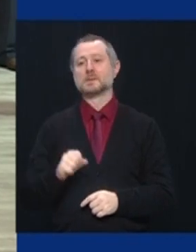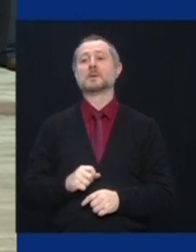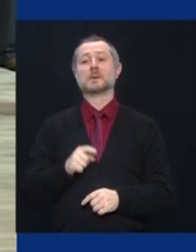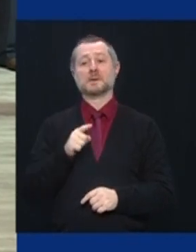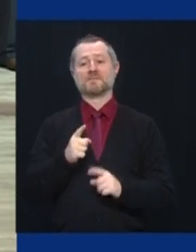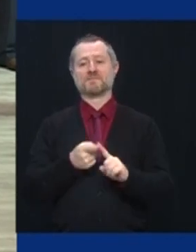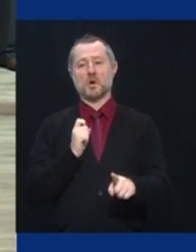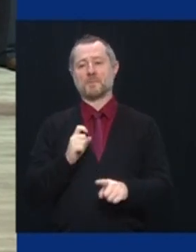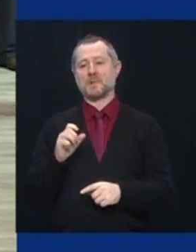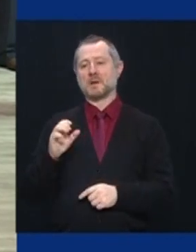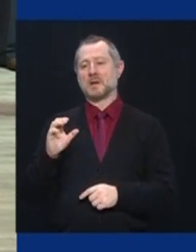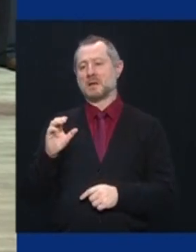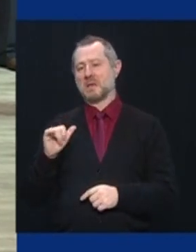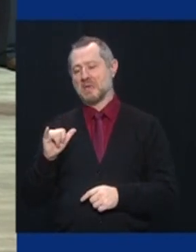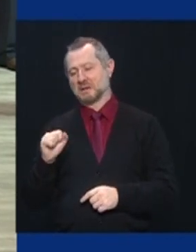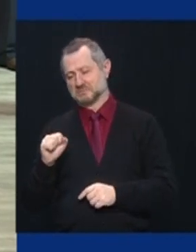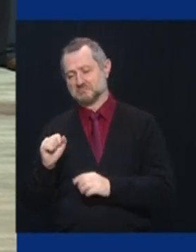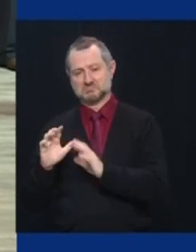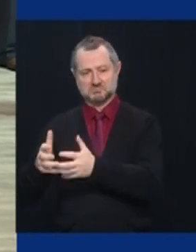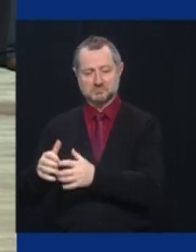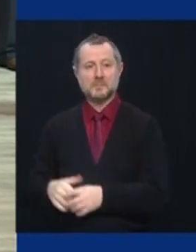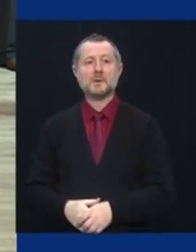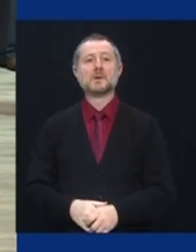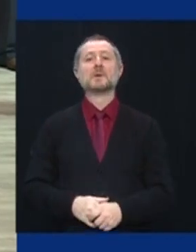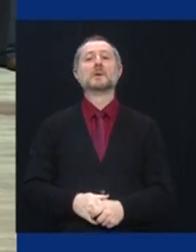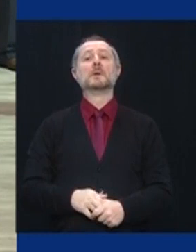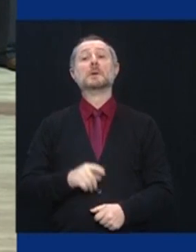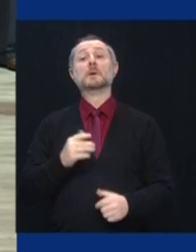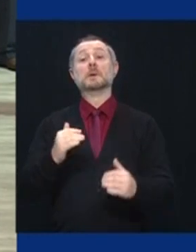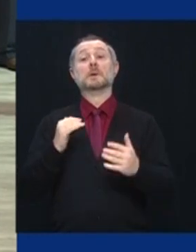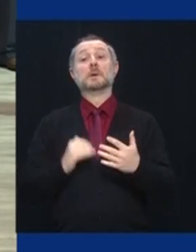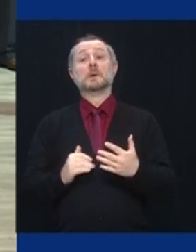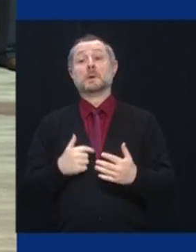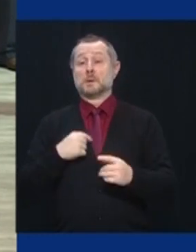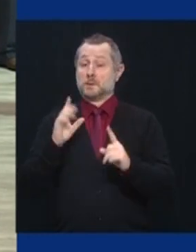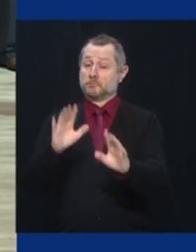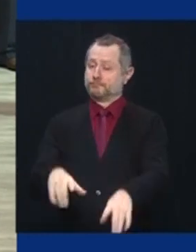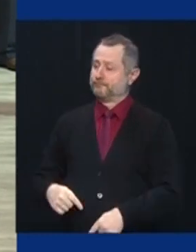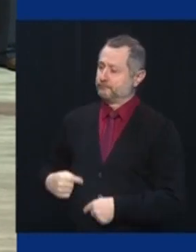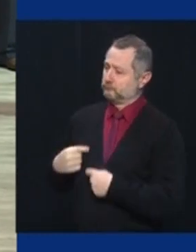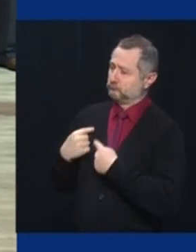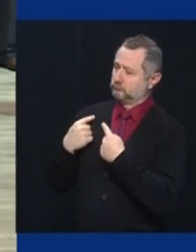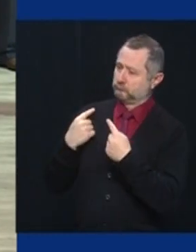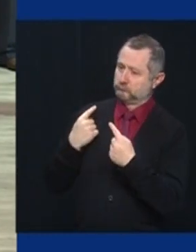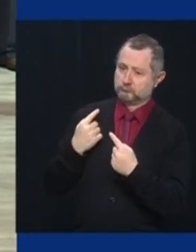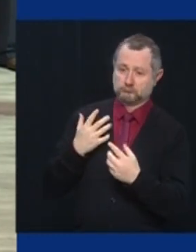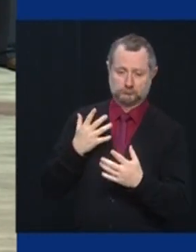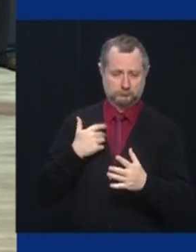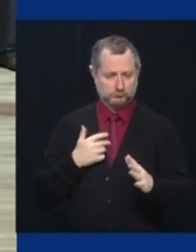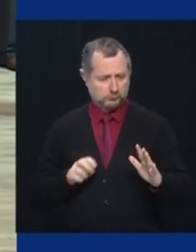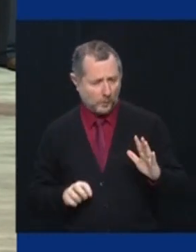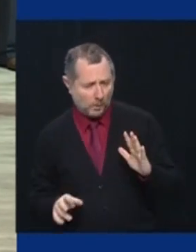GREAT LEADER, VAN ROBYNSON LET'S GIVE HIM A ROUND OF APPLAUSE AND WE HAVE PAUL DIGGENS WITH US ALSO.